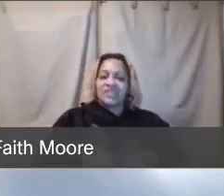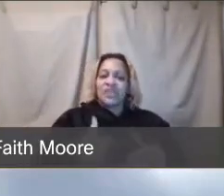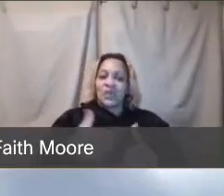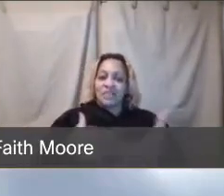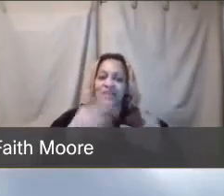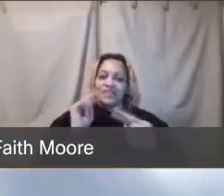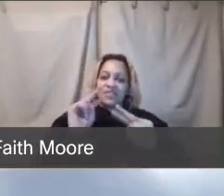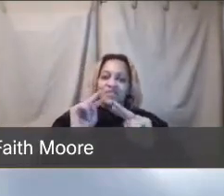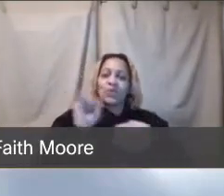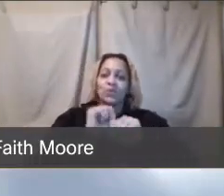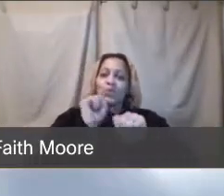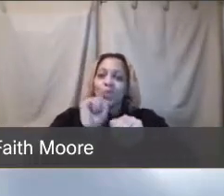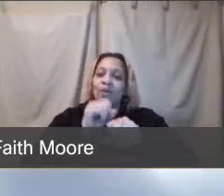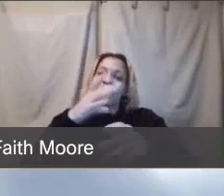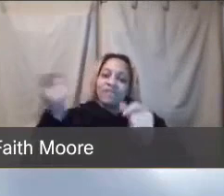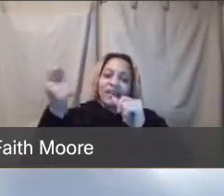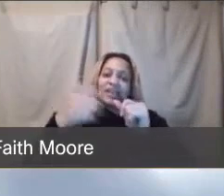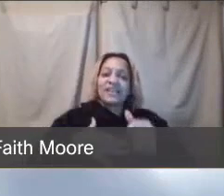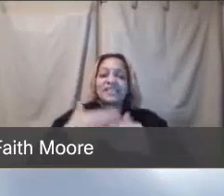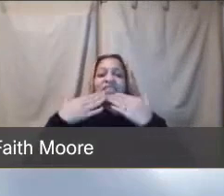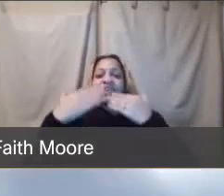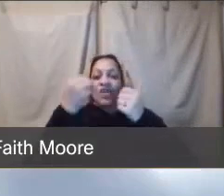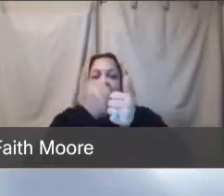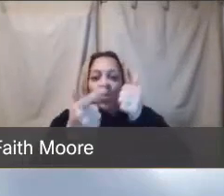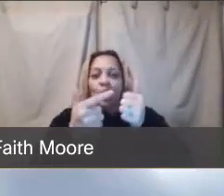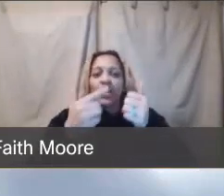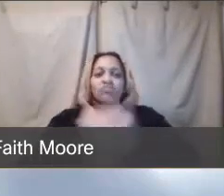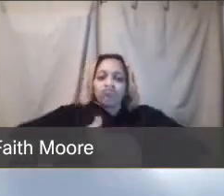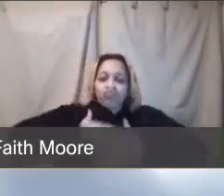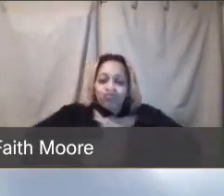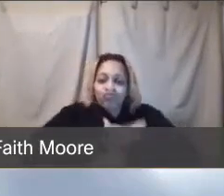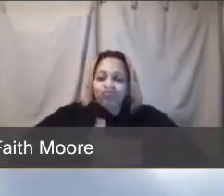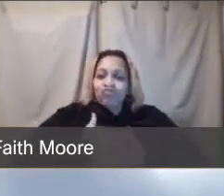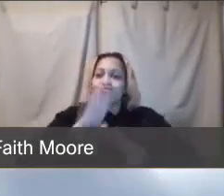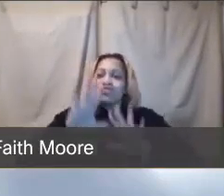And have a great night enjoy that remains bar snowstorm here. And you see if that's where you are.